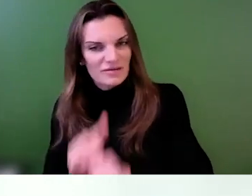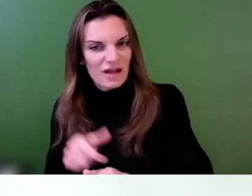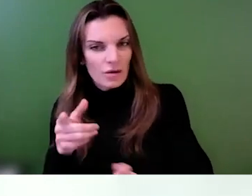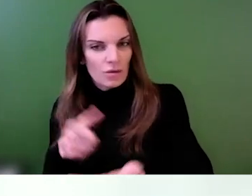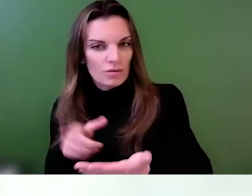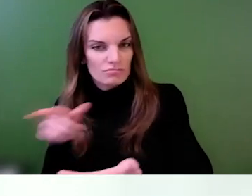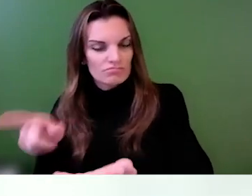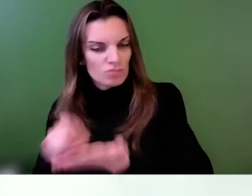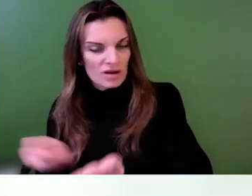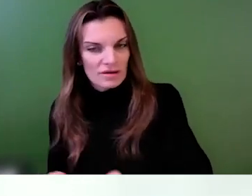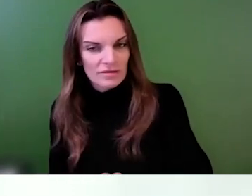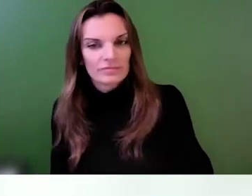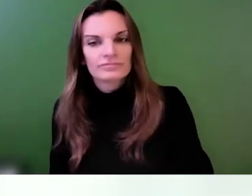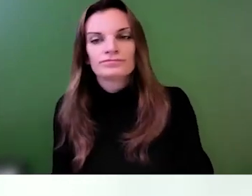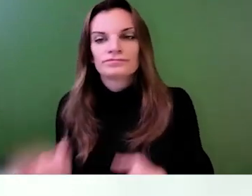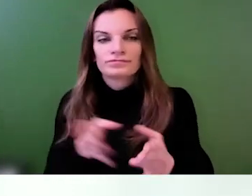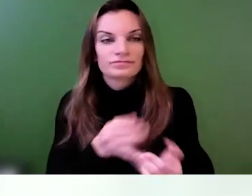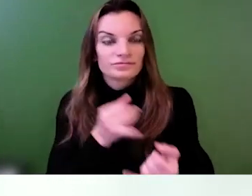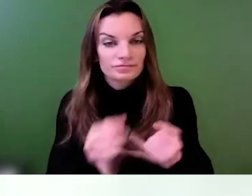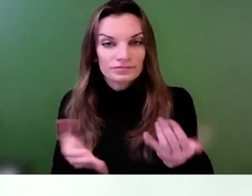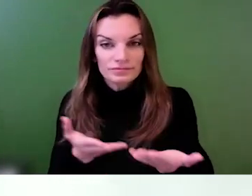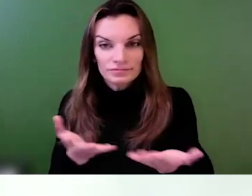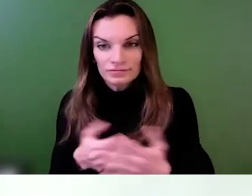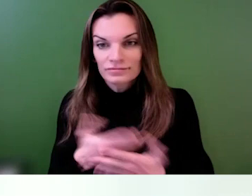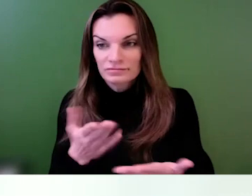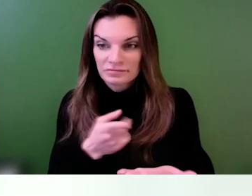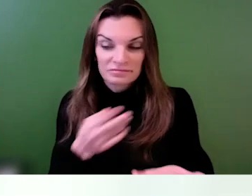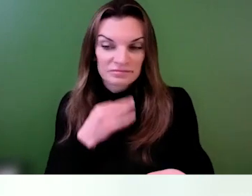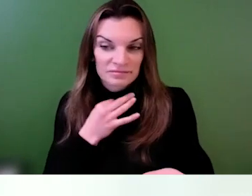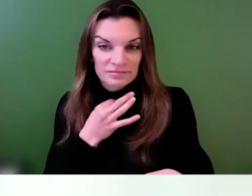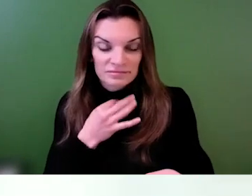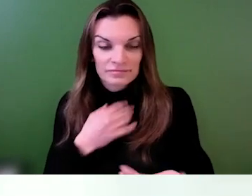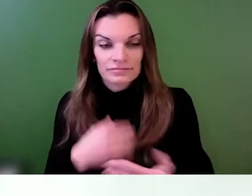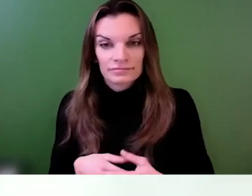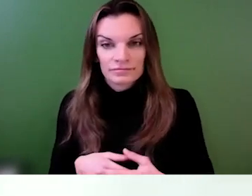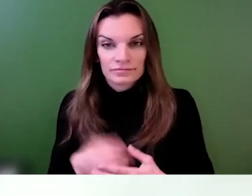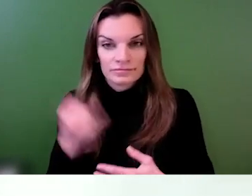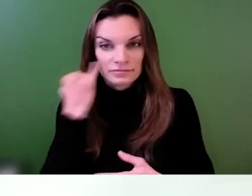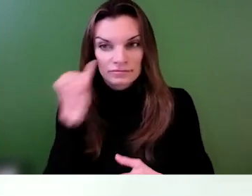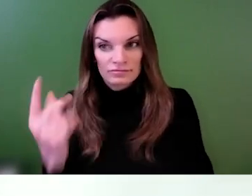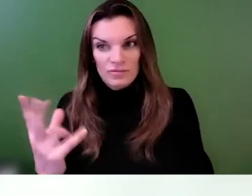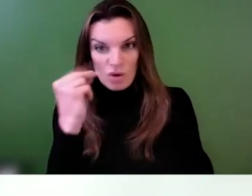So lastly, as many of you are maybe wondering what happens if the answer is, no. We are not